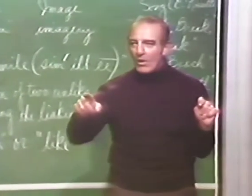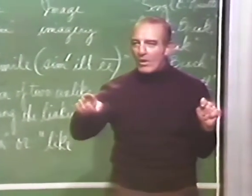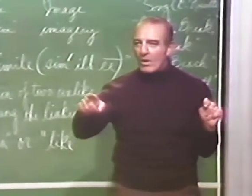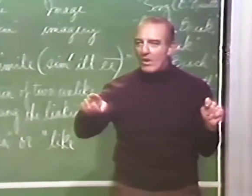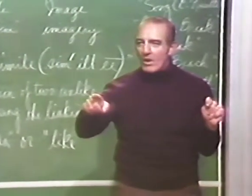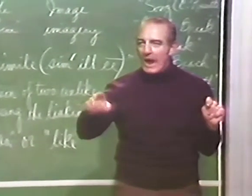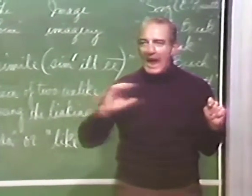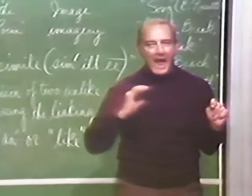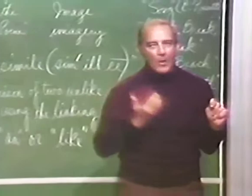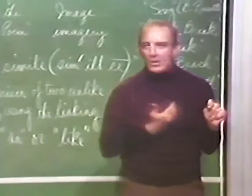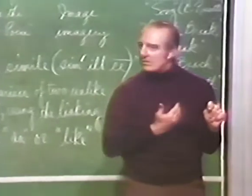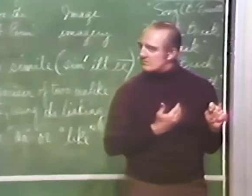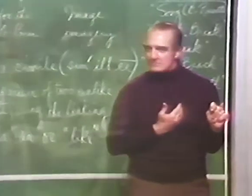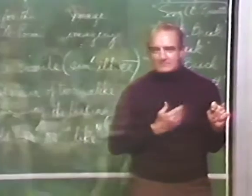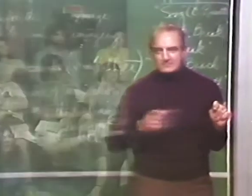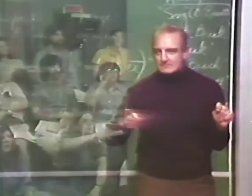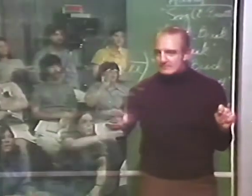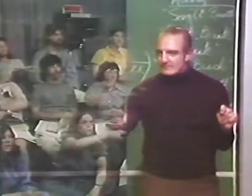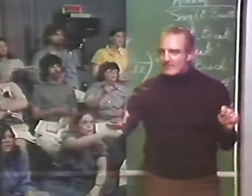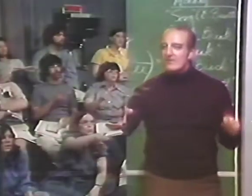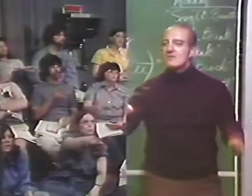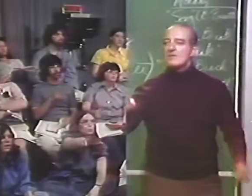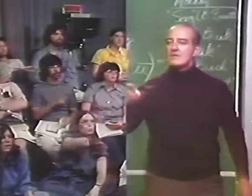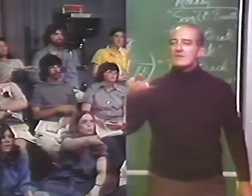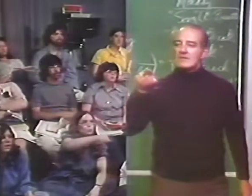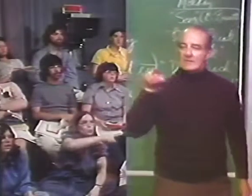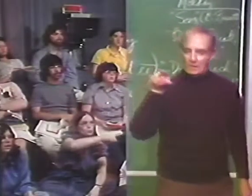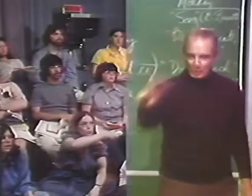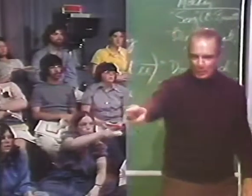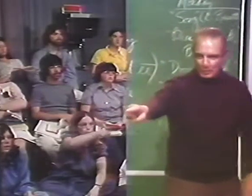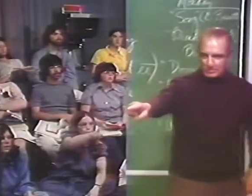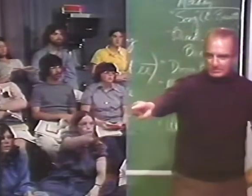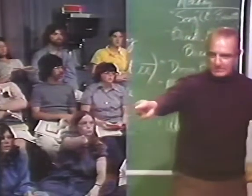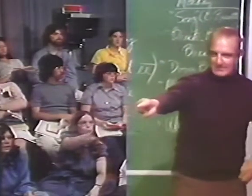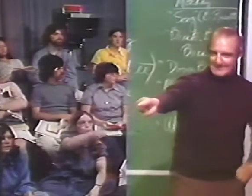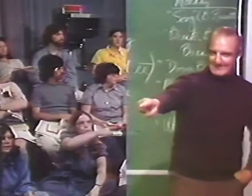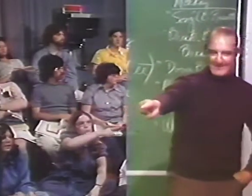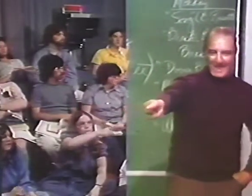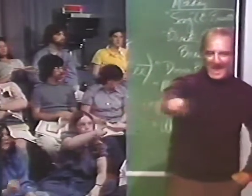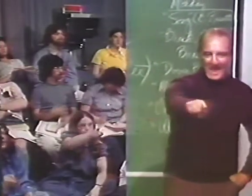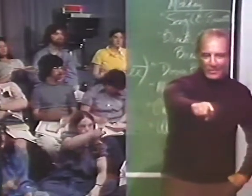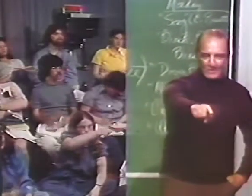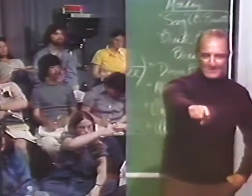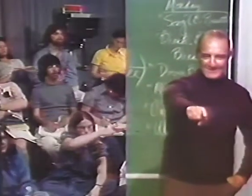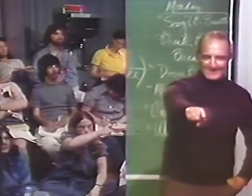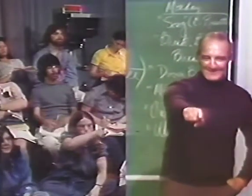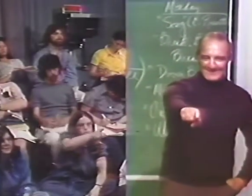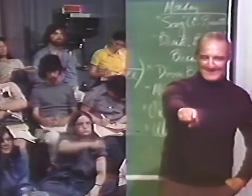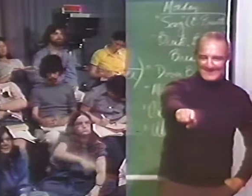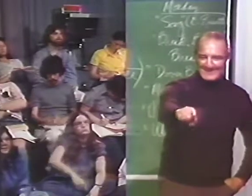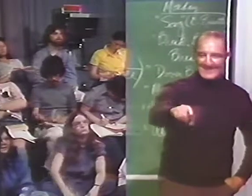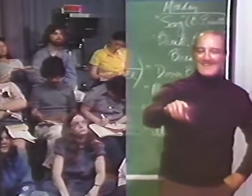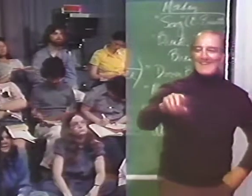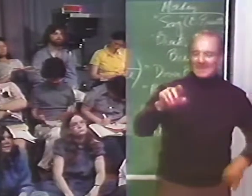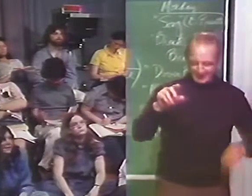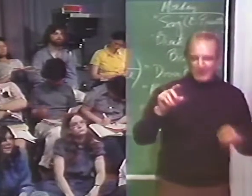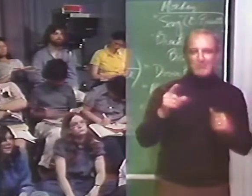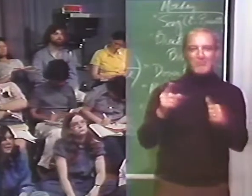THE. THE, NO. OUR. - OUR, UM-UMM. YOU. THOU.